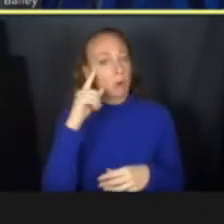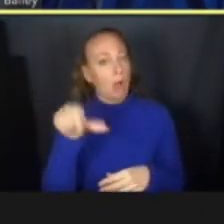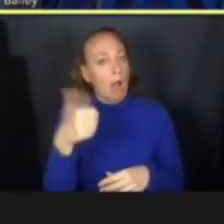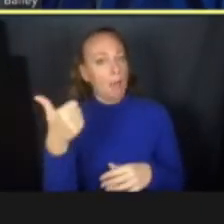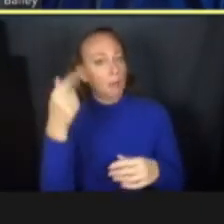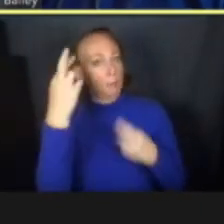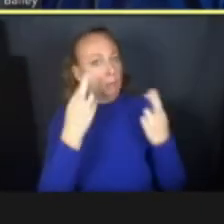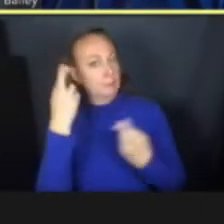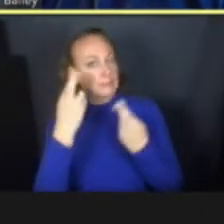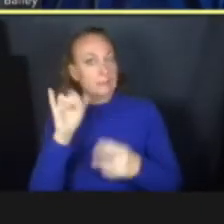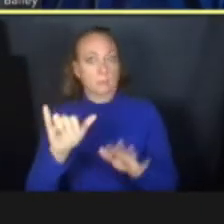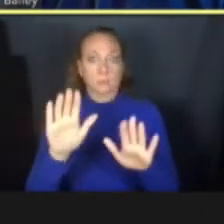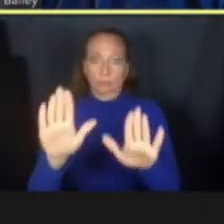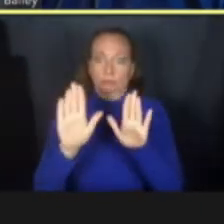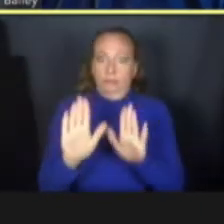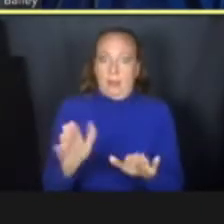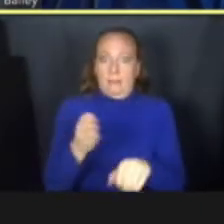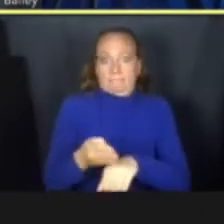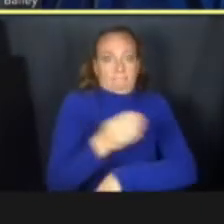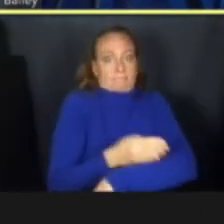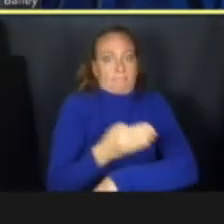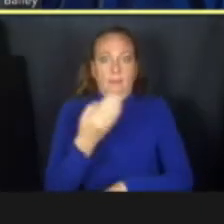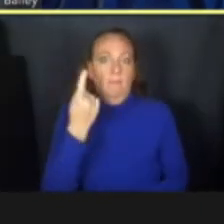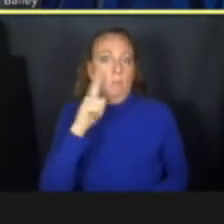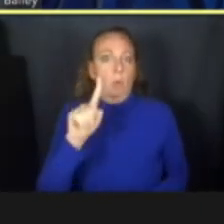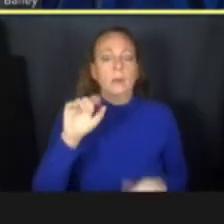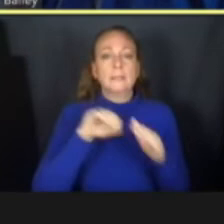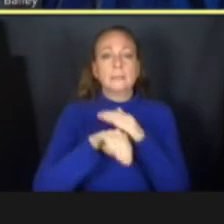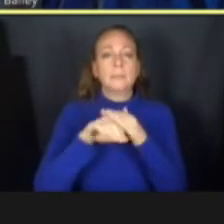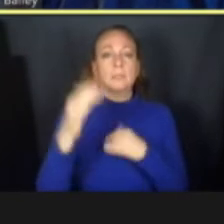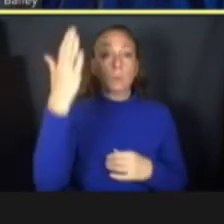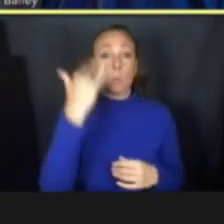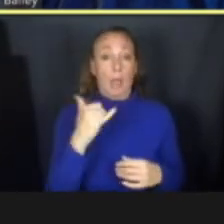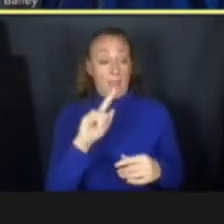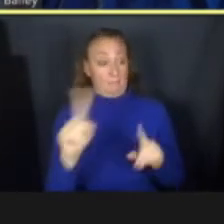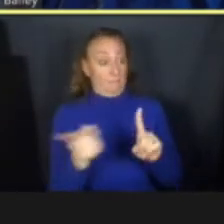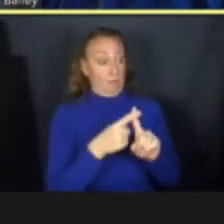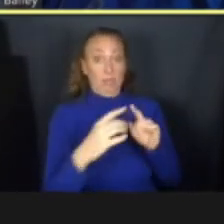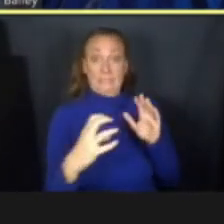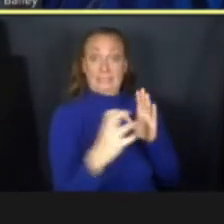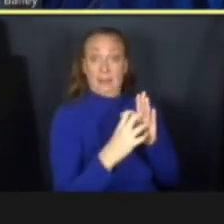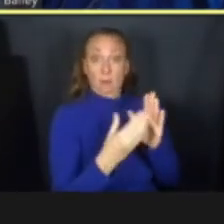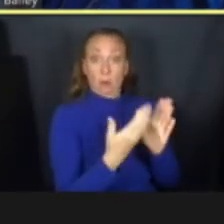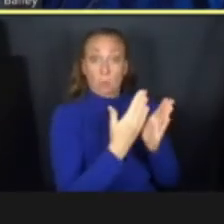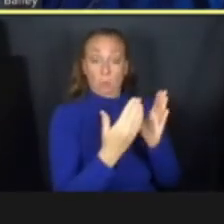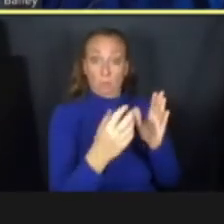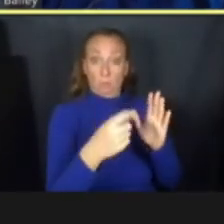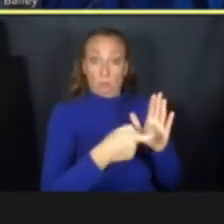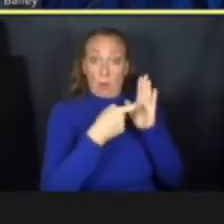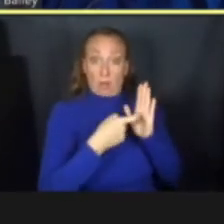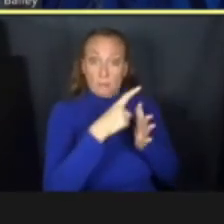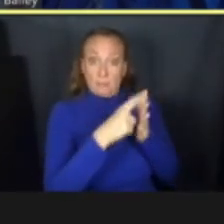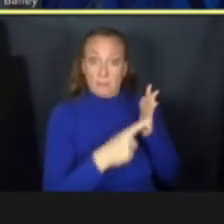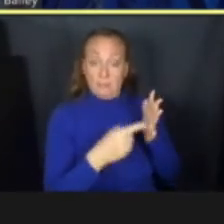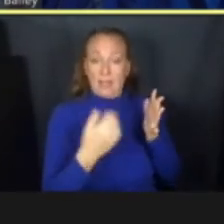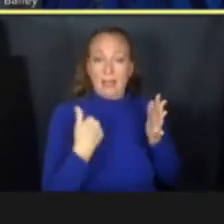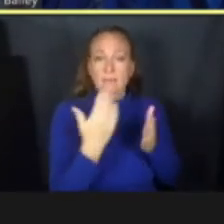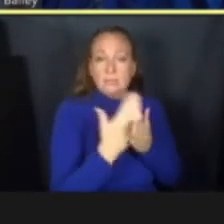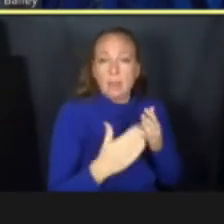because the very first set of requirements in section three, section one, is like the title section two some definitions, section three starts off with the requirements.